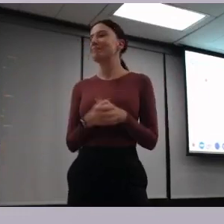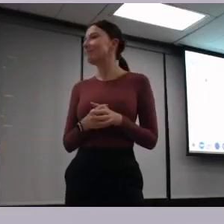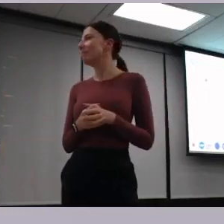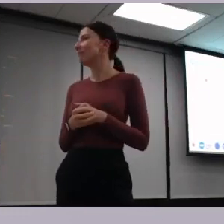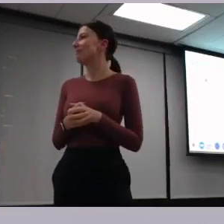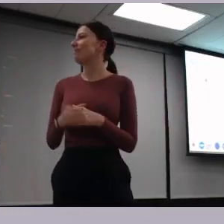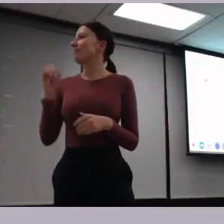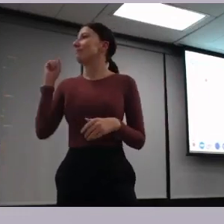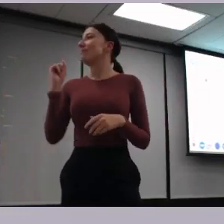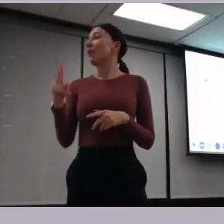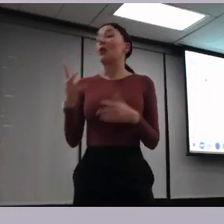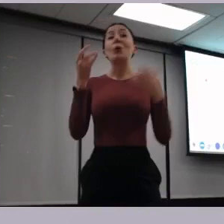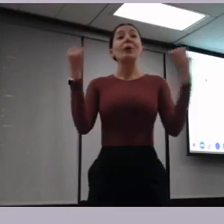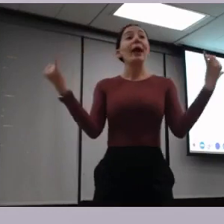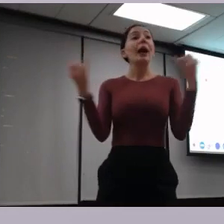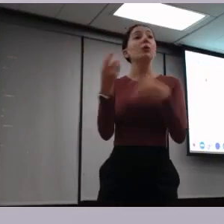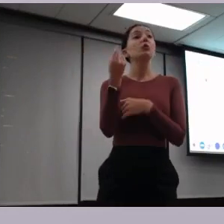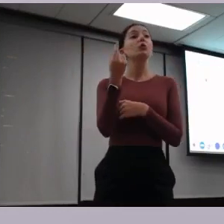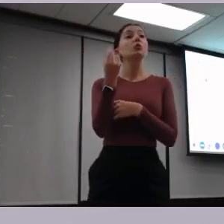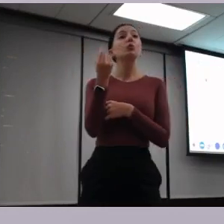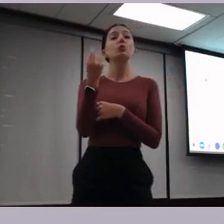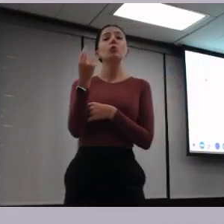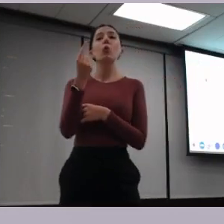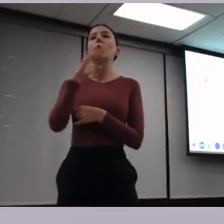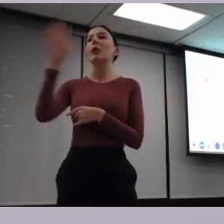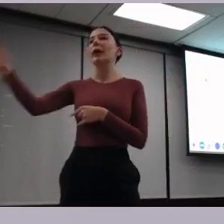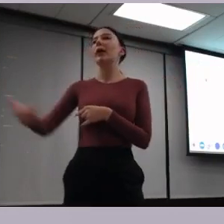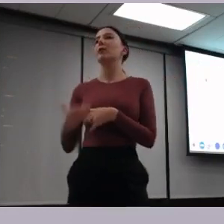So right now what we're going to do is want to use the team.